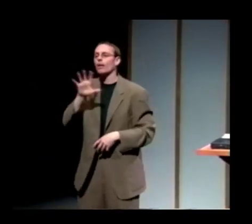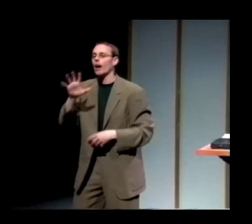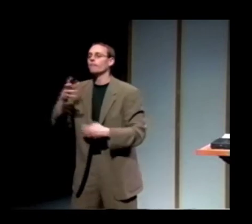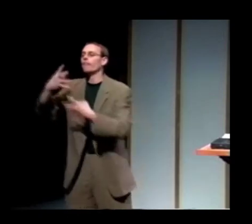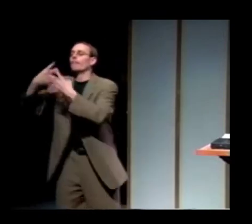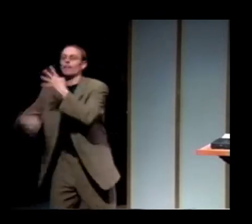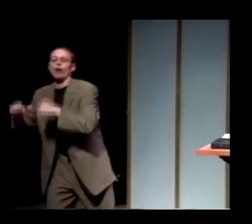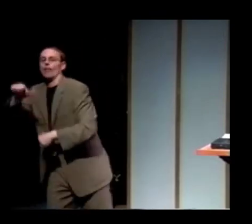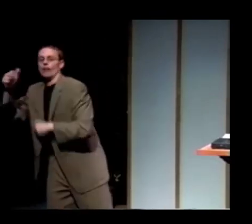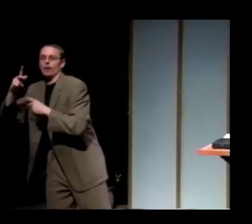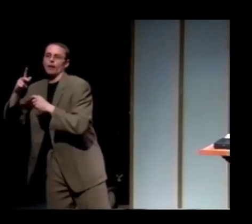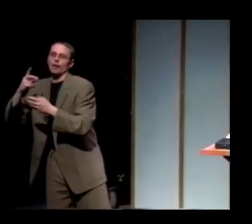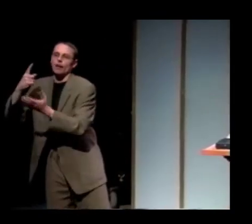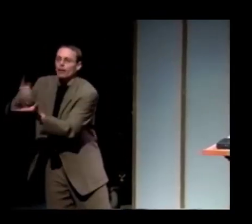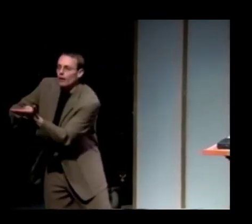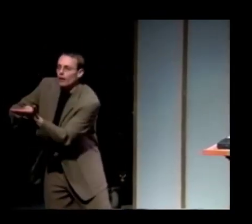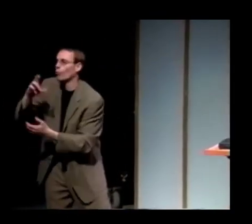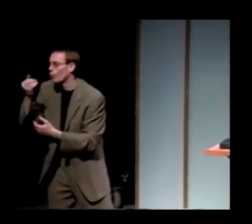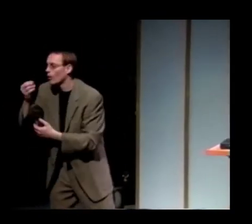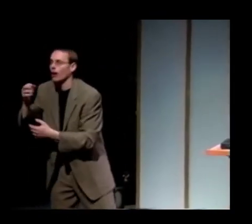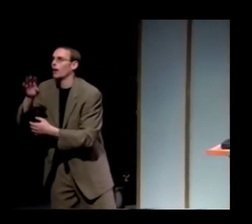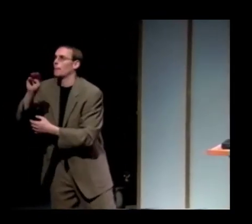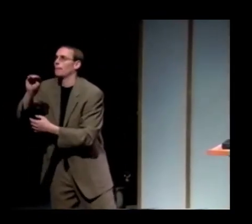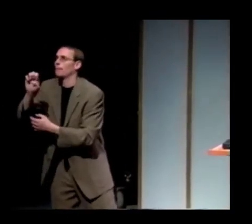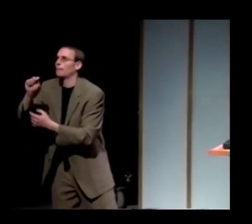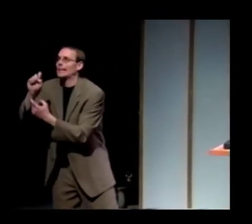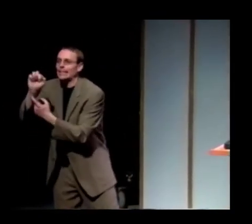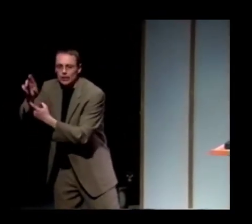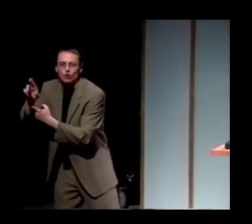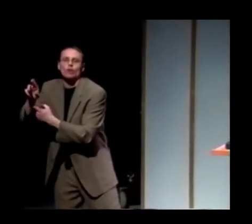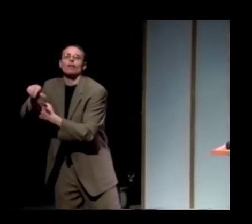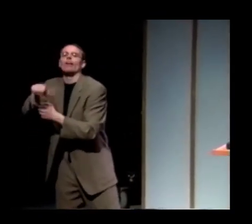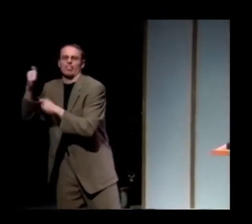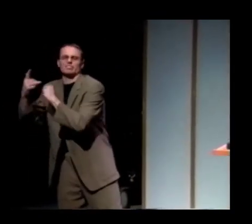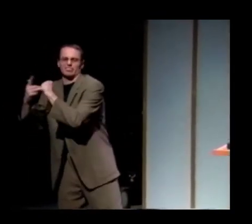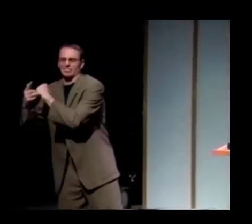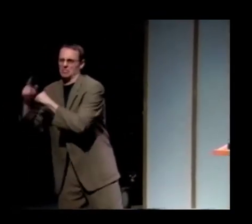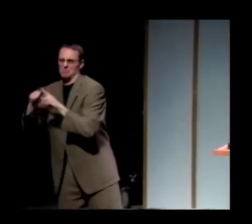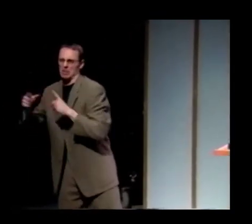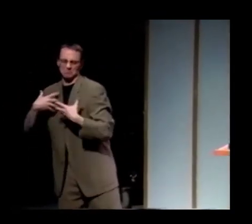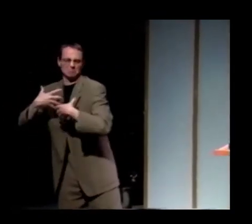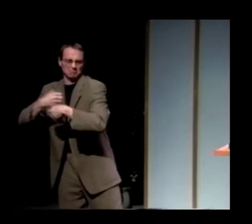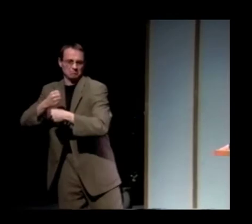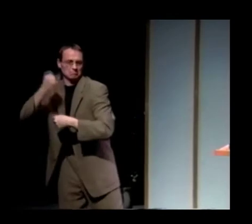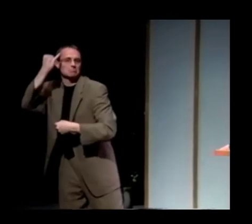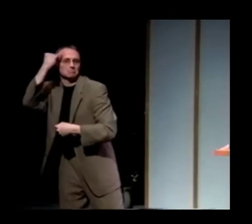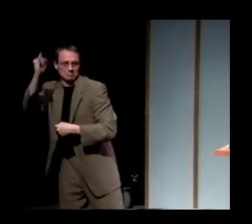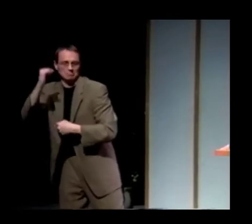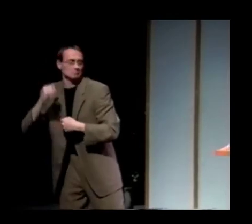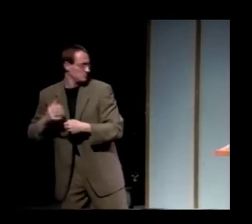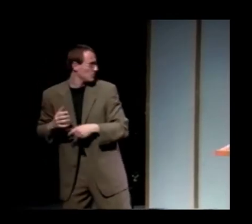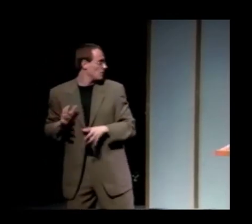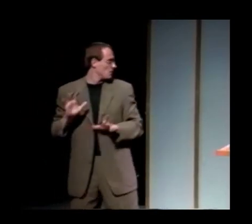THERE'S A LOT OF BENEFITS FOR THAT. THERE'S OTHER WAYS TO DISCUSS METER AND OTHER TECHNICALITIES THAT WE CAN DISCUSS,